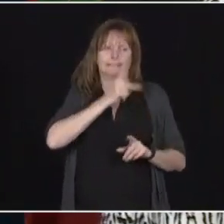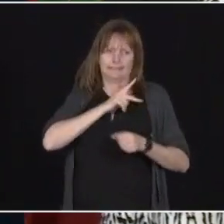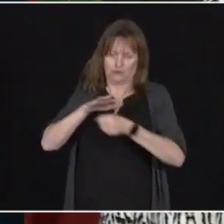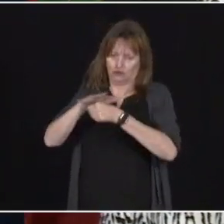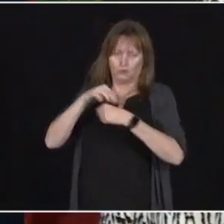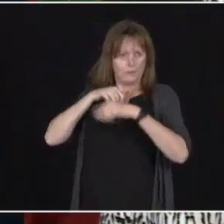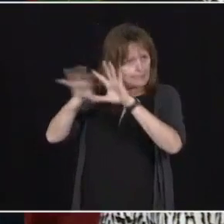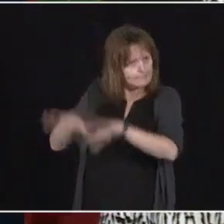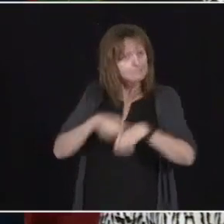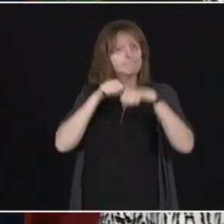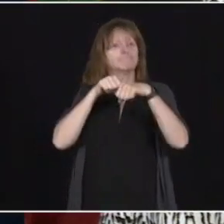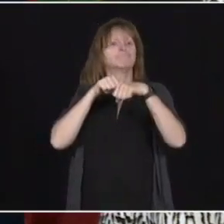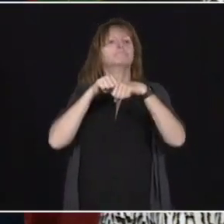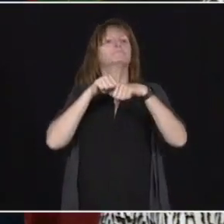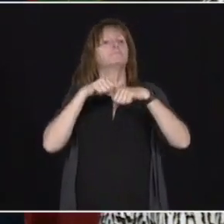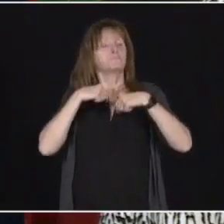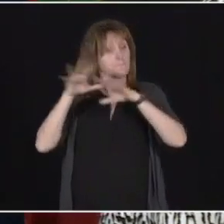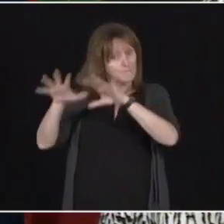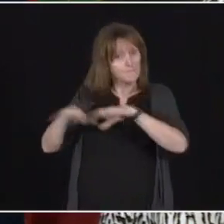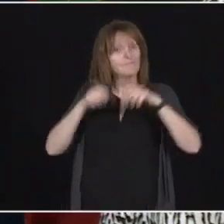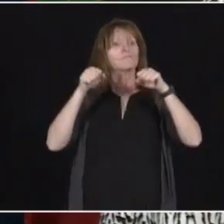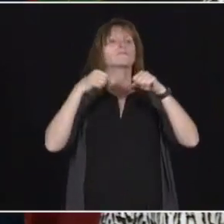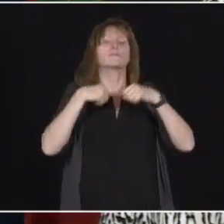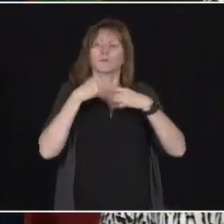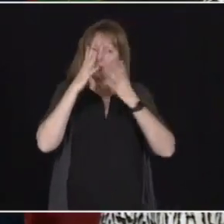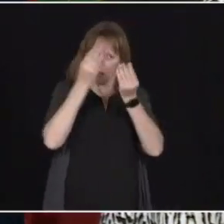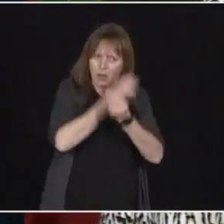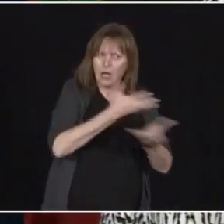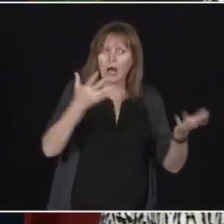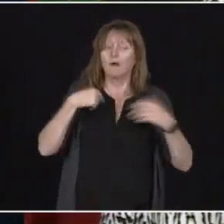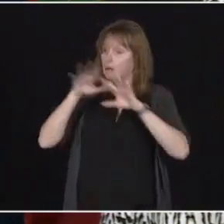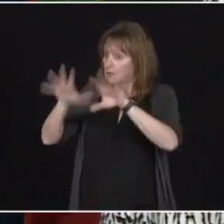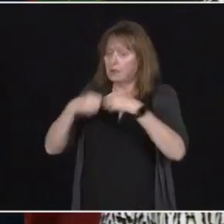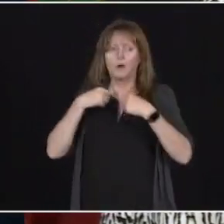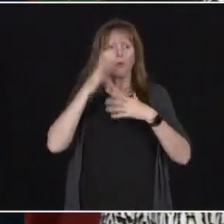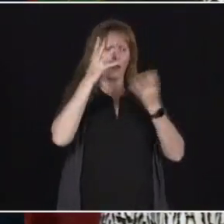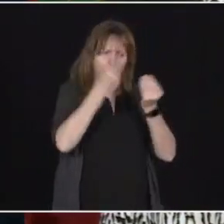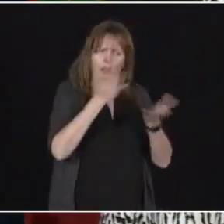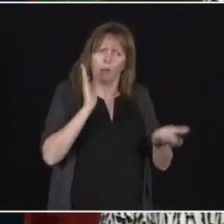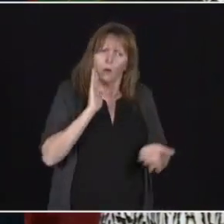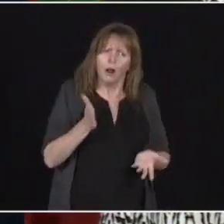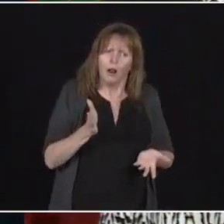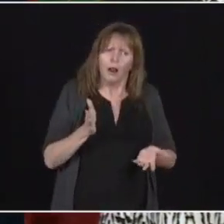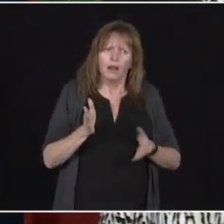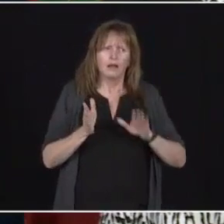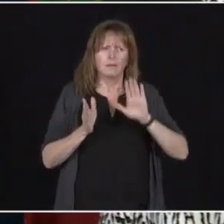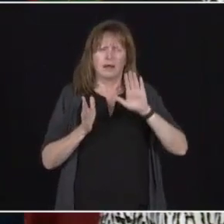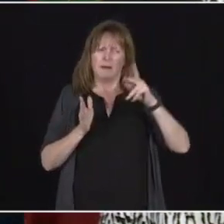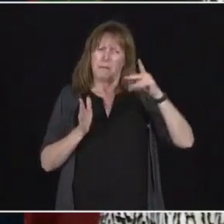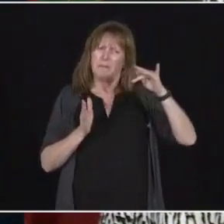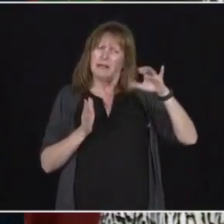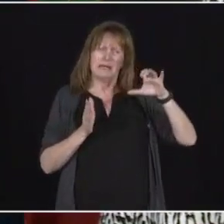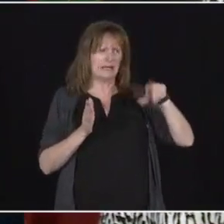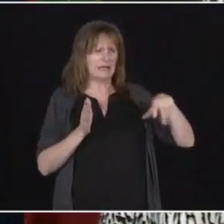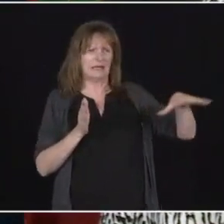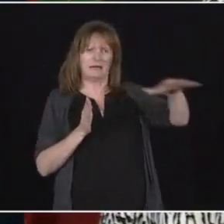seven homes, I believe we are working on her eighth home in Kitchener right now. And as we take them over, I will announce it.